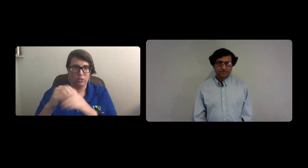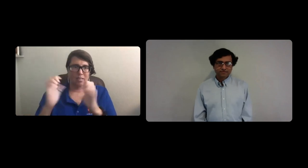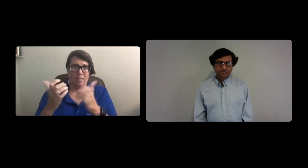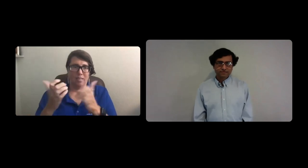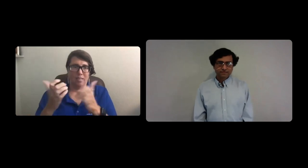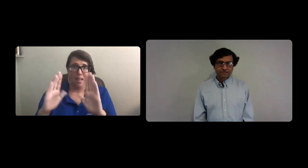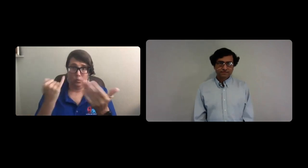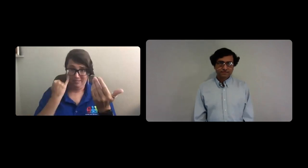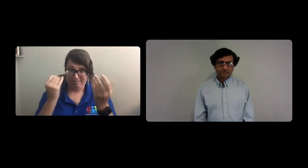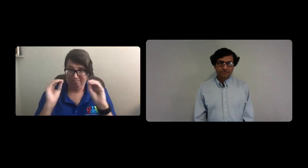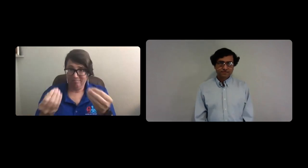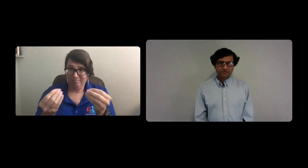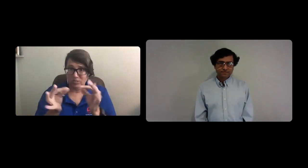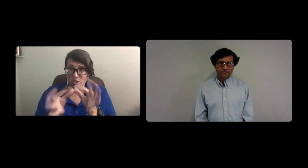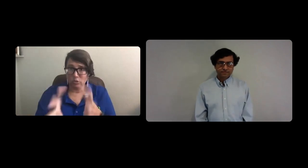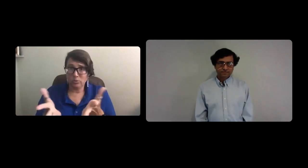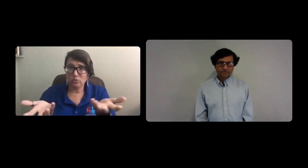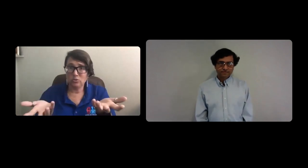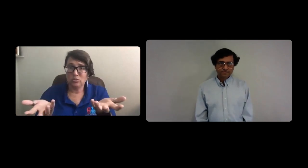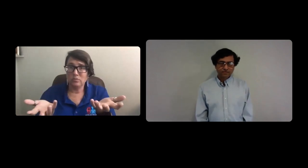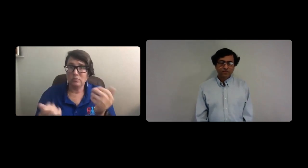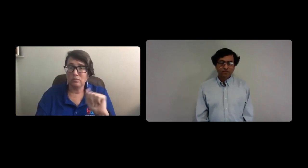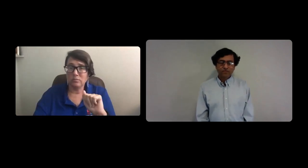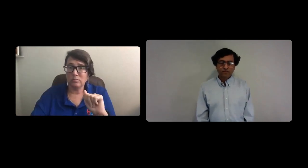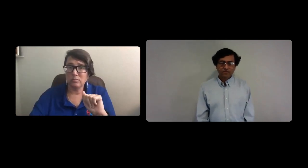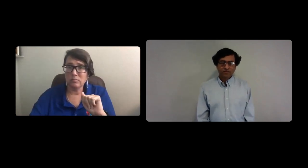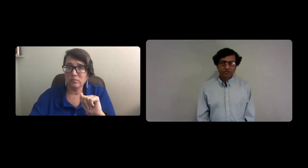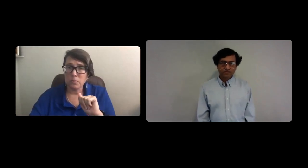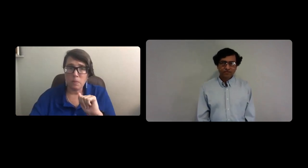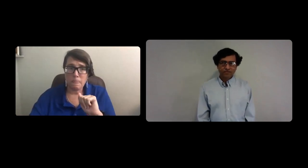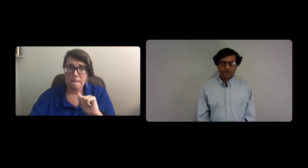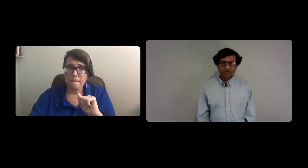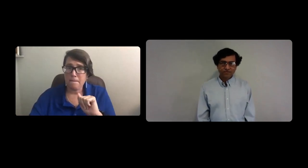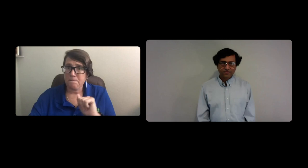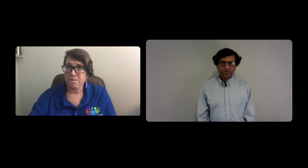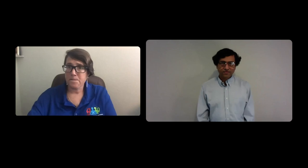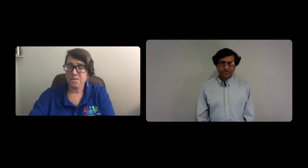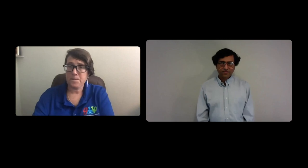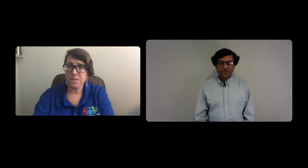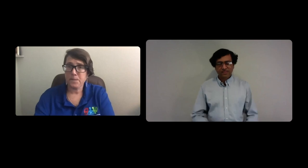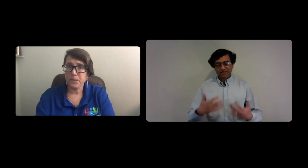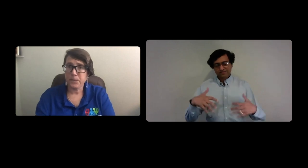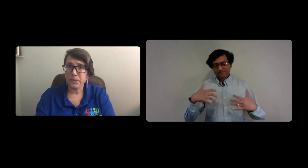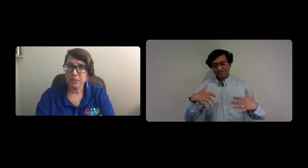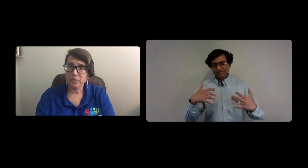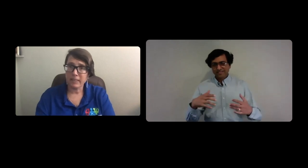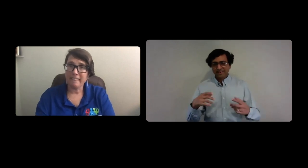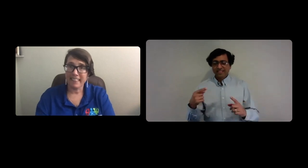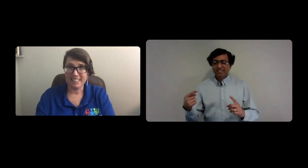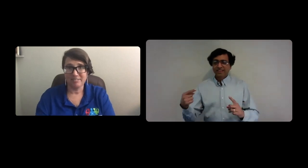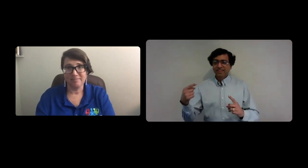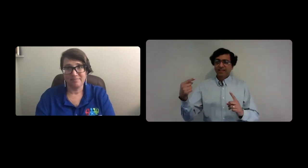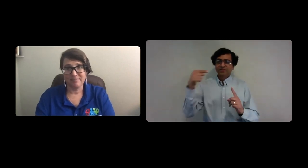information in a classroom if there's no interpreter present? Yes.